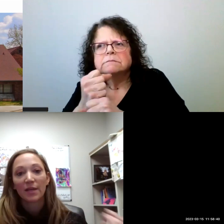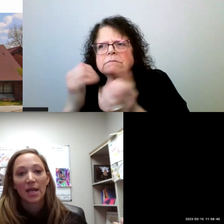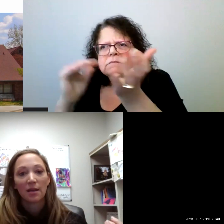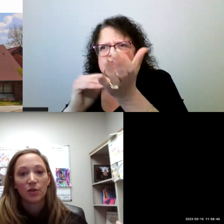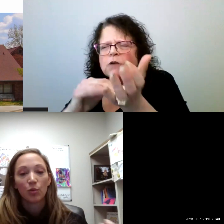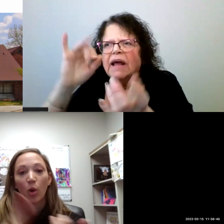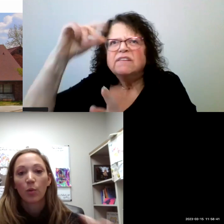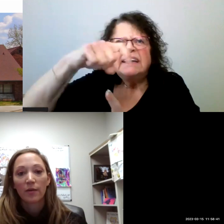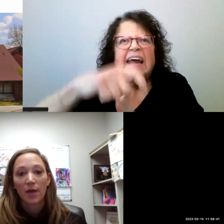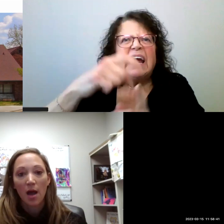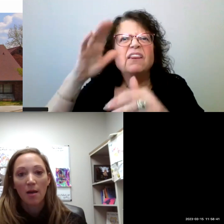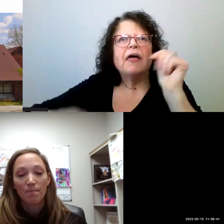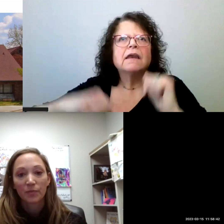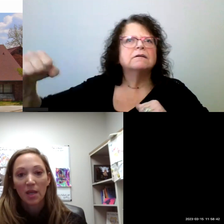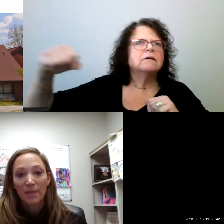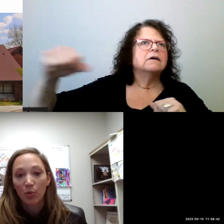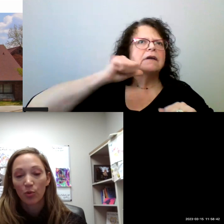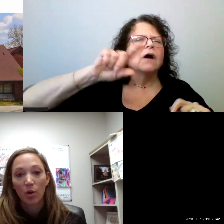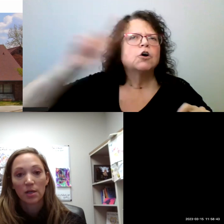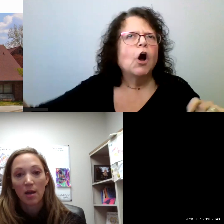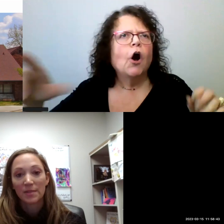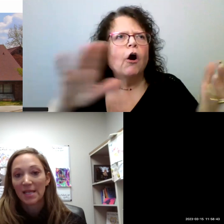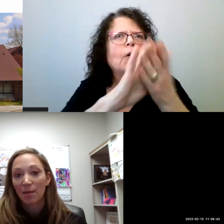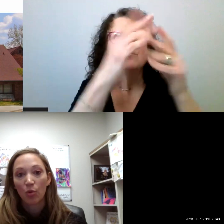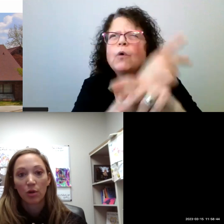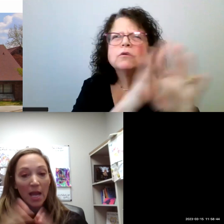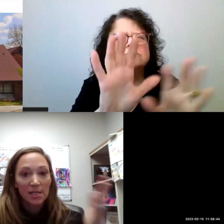advocate, if you work with people who are disabled, or